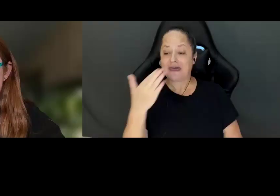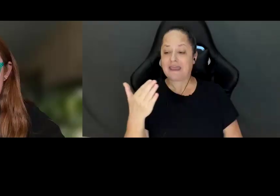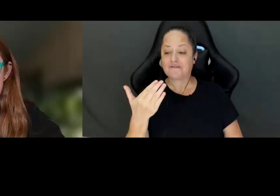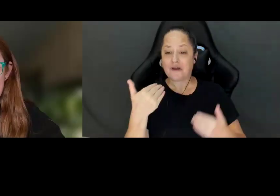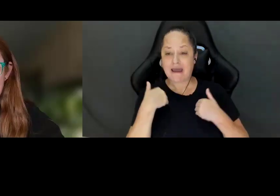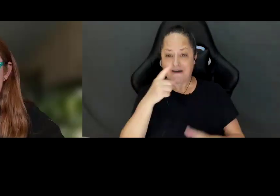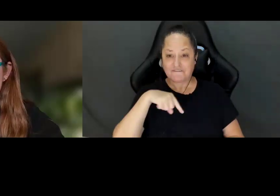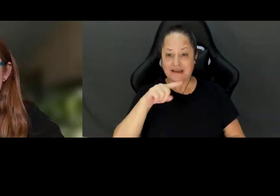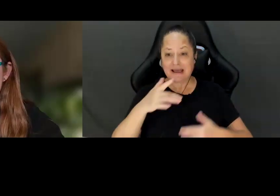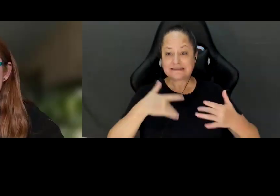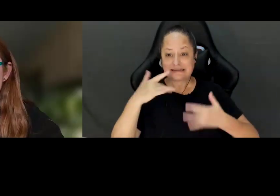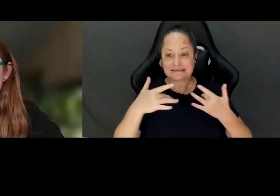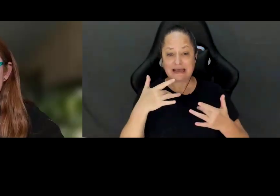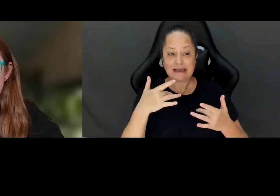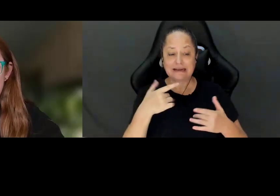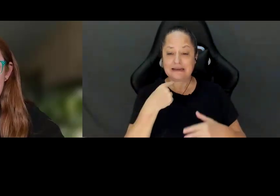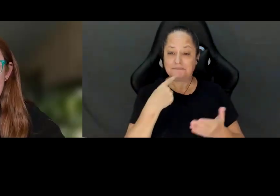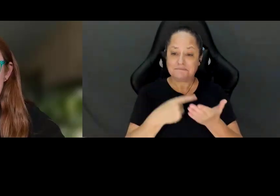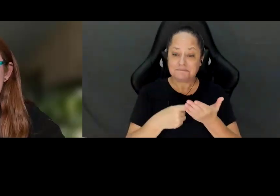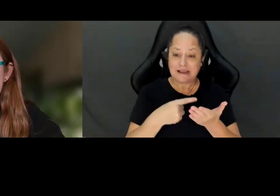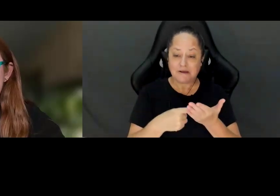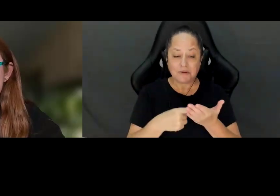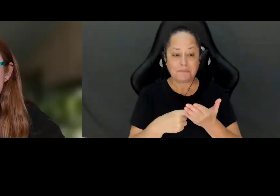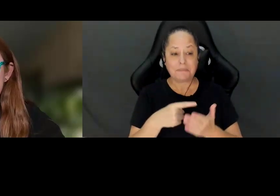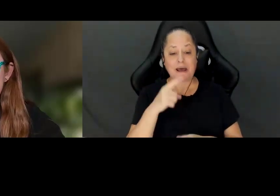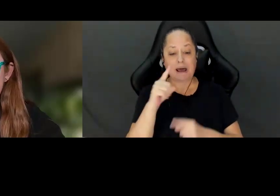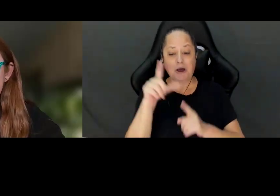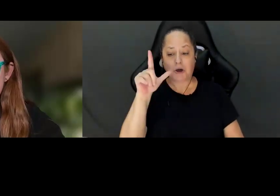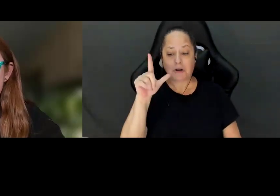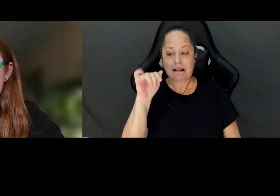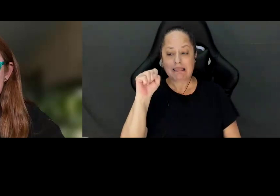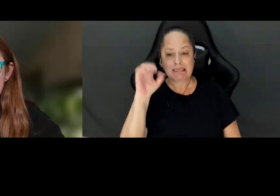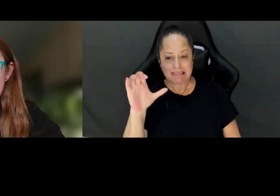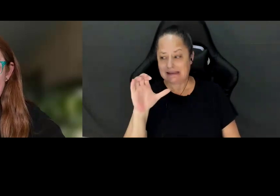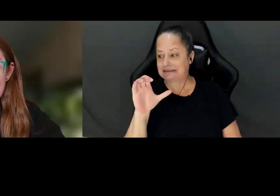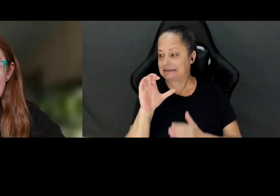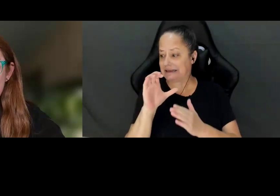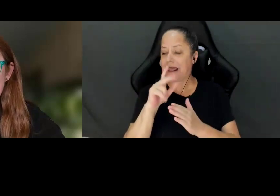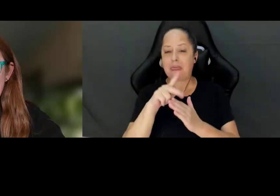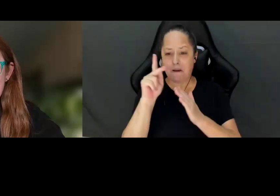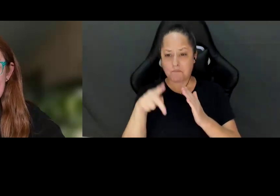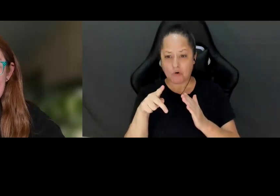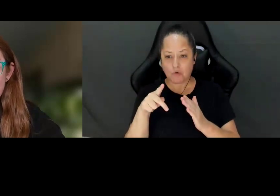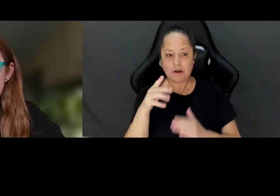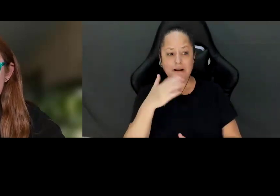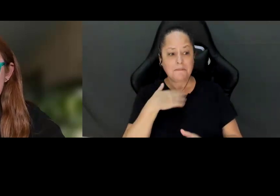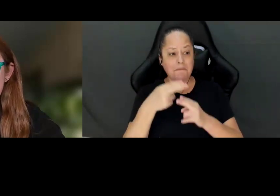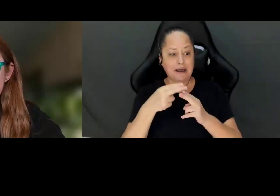We're excited to tell you a little bit more about LISC and about our programs. So my name is Yvonne Durbin.